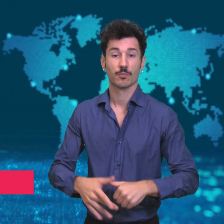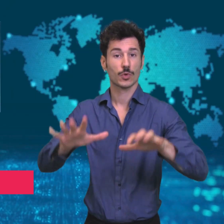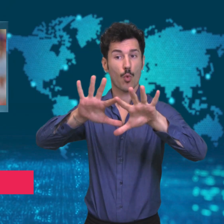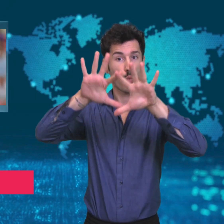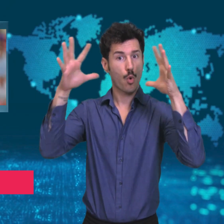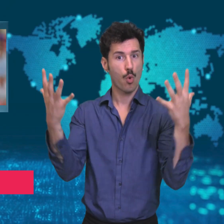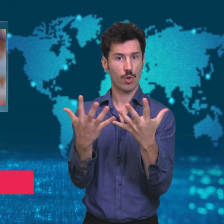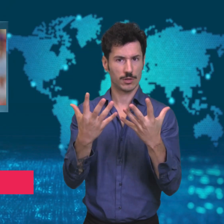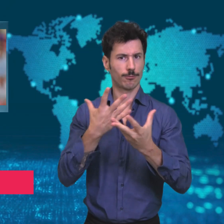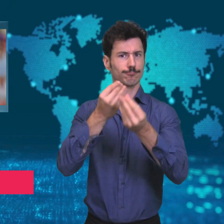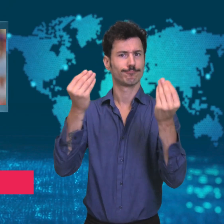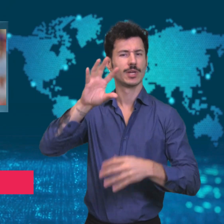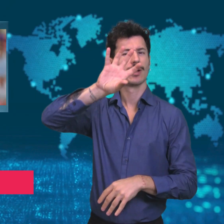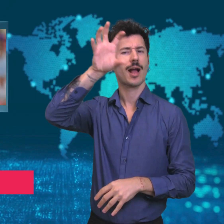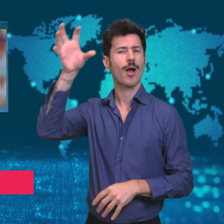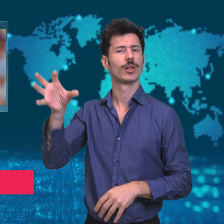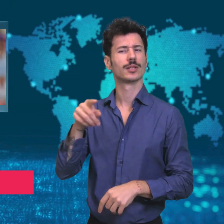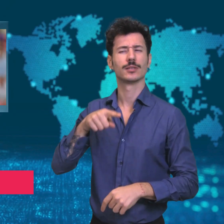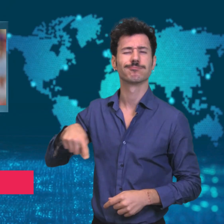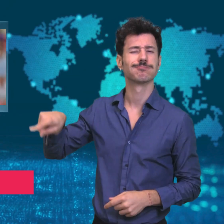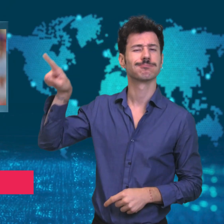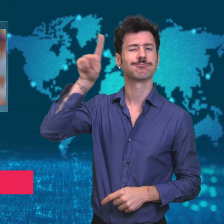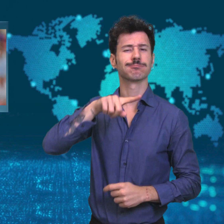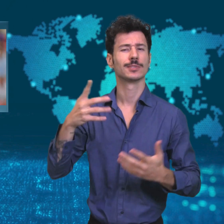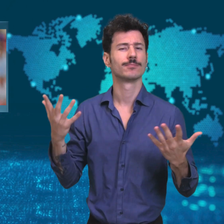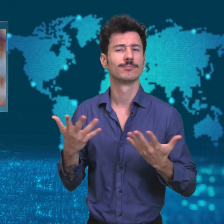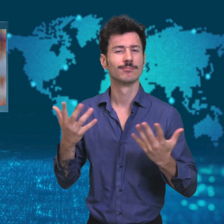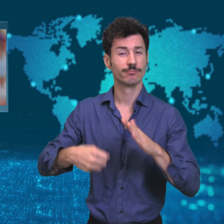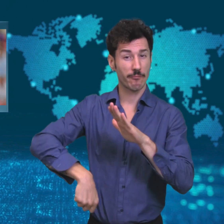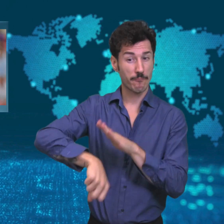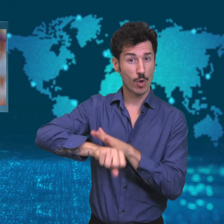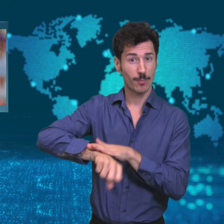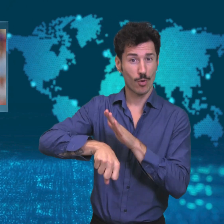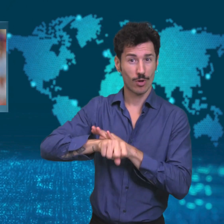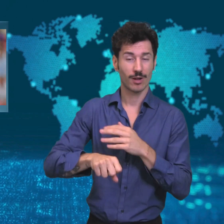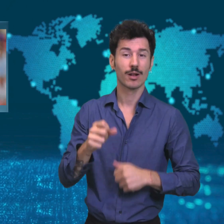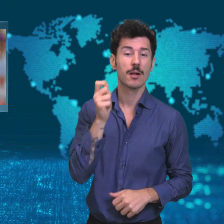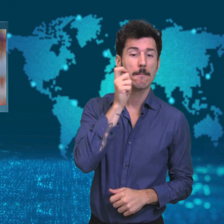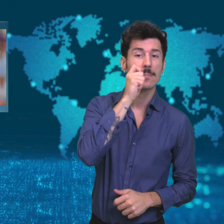[Alessio]: Many countries around the world don’t pay